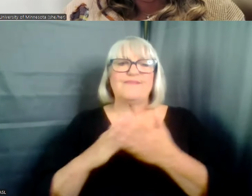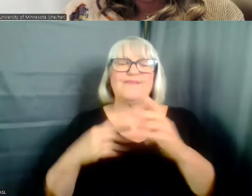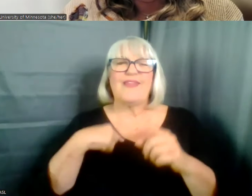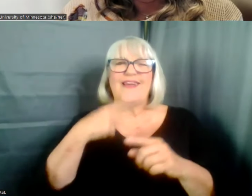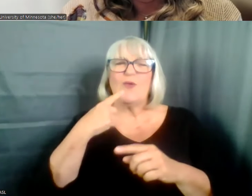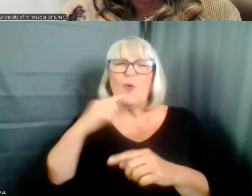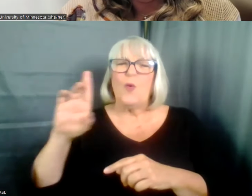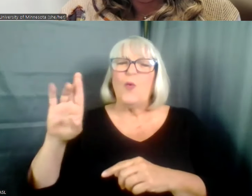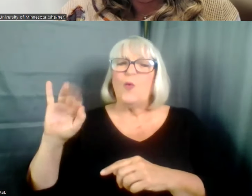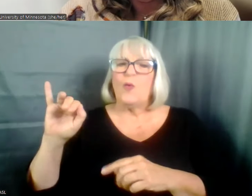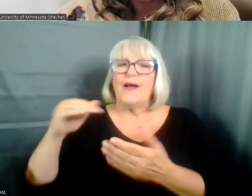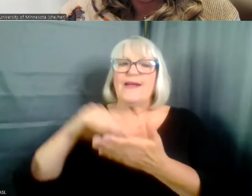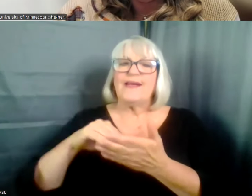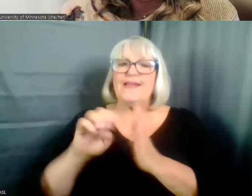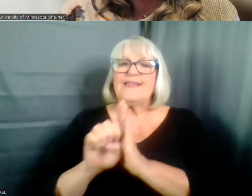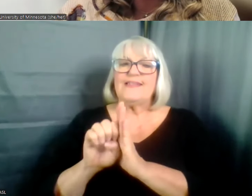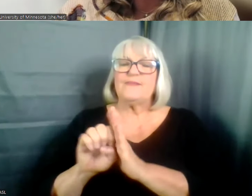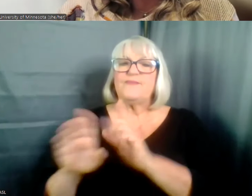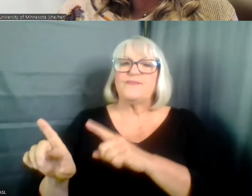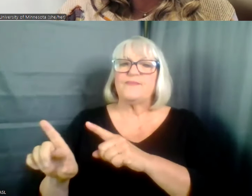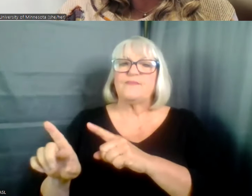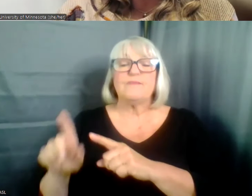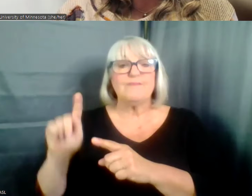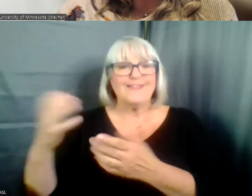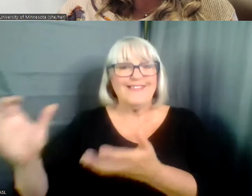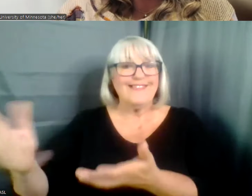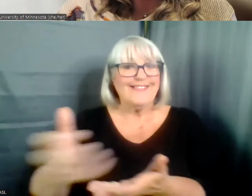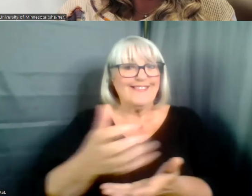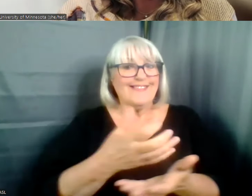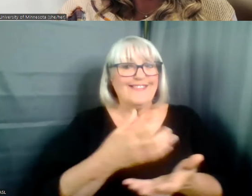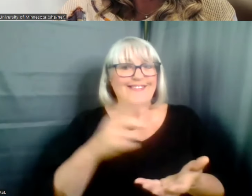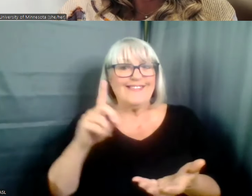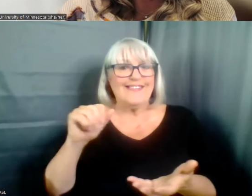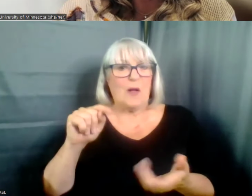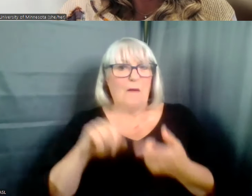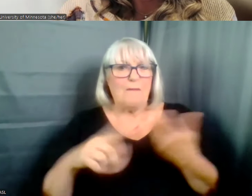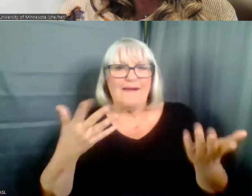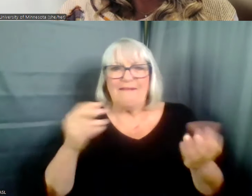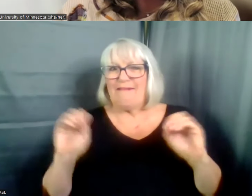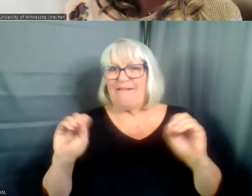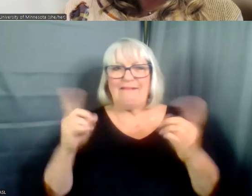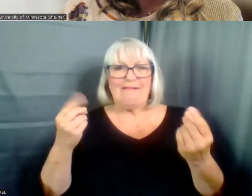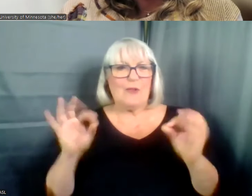use Rhode Island as an example again, where they were collecting all this data but not doing anything with it.